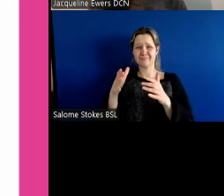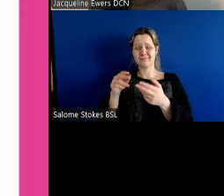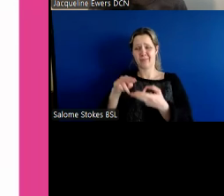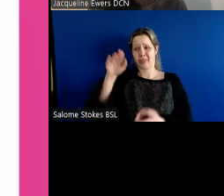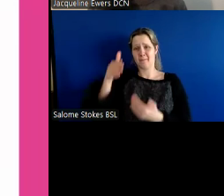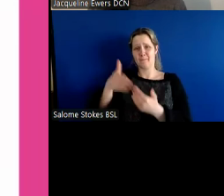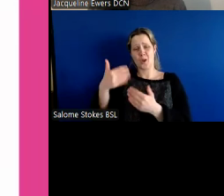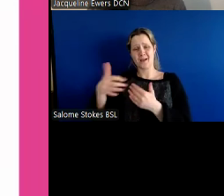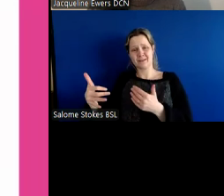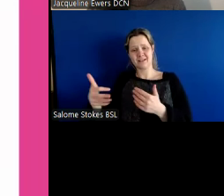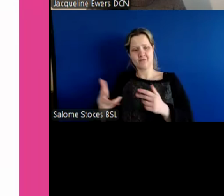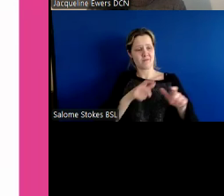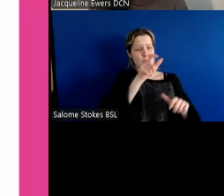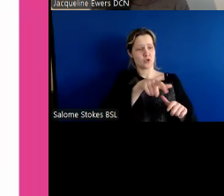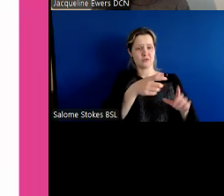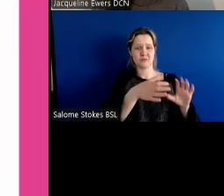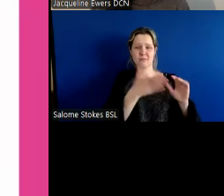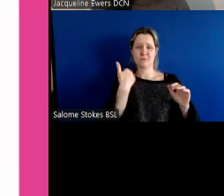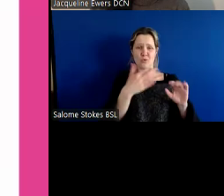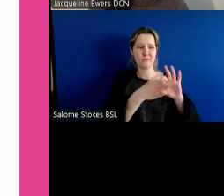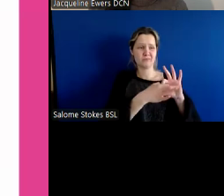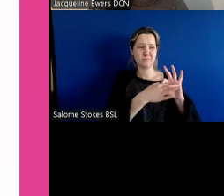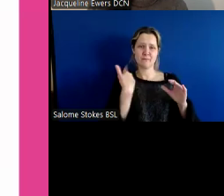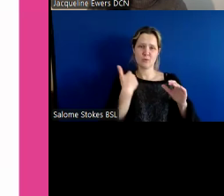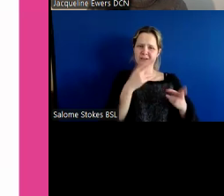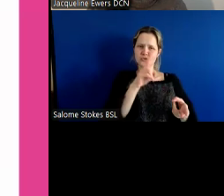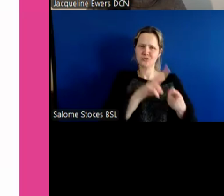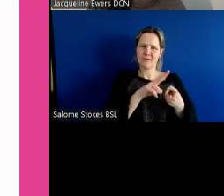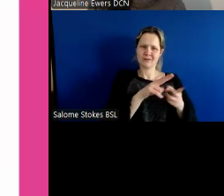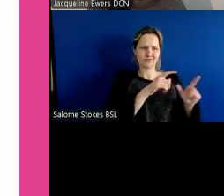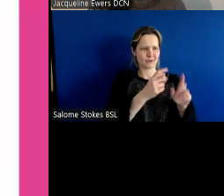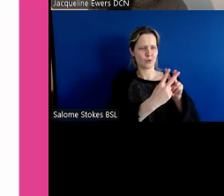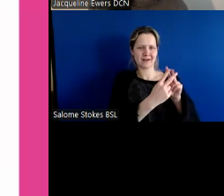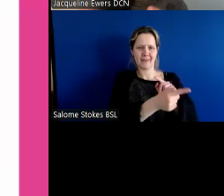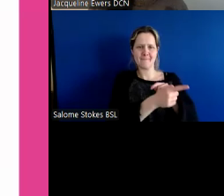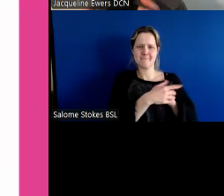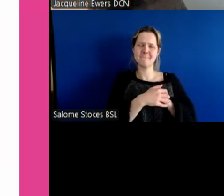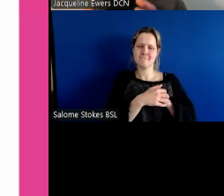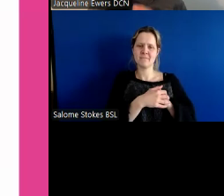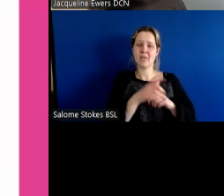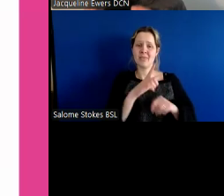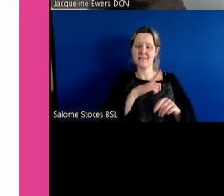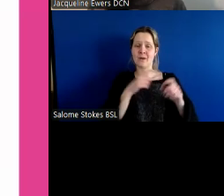that you've already made contact with. That's also why email marketing is so vital in that role of retention.